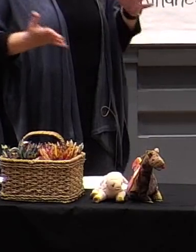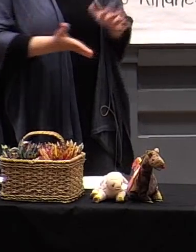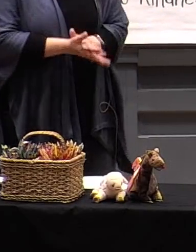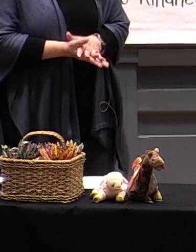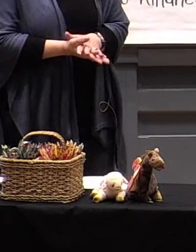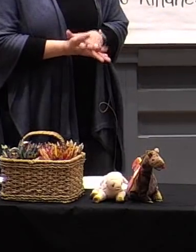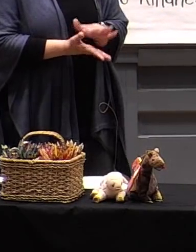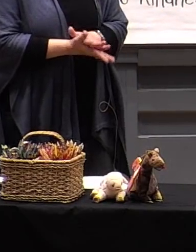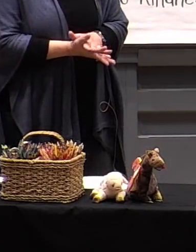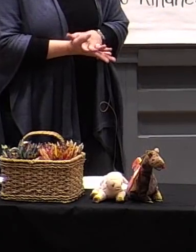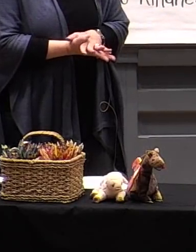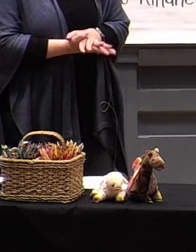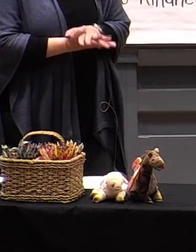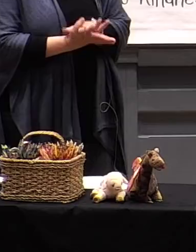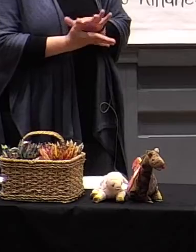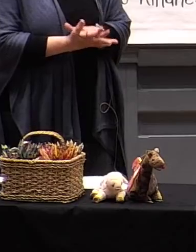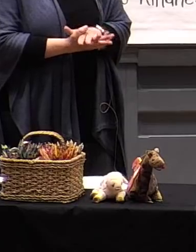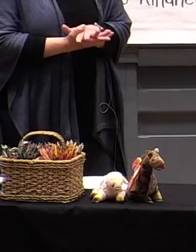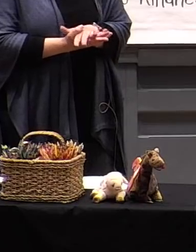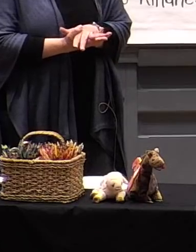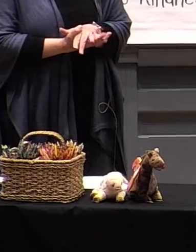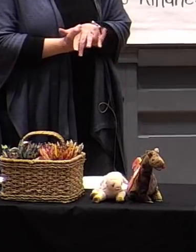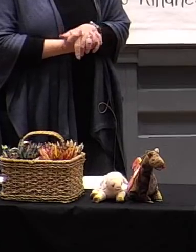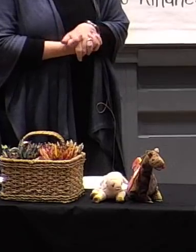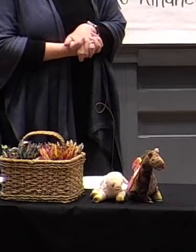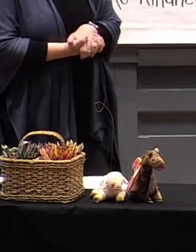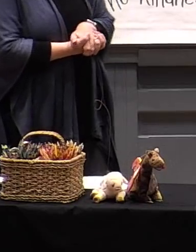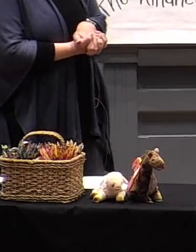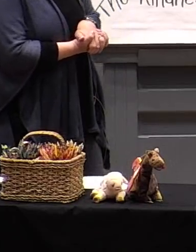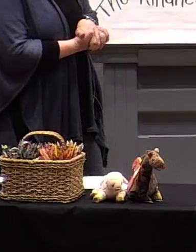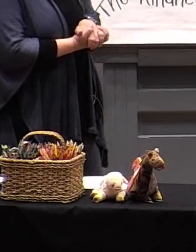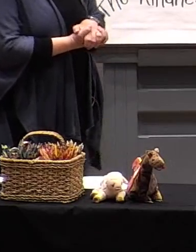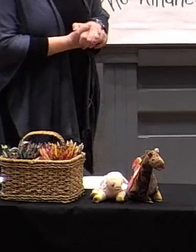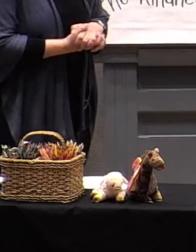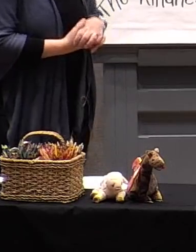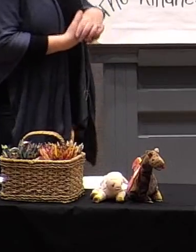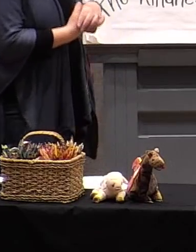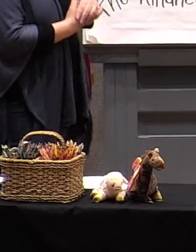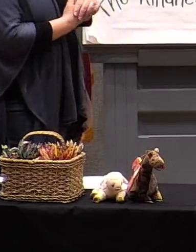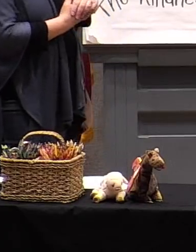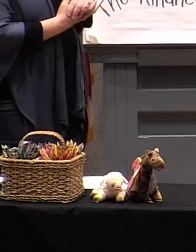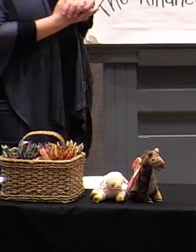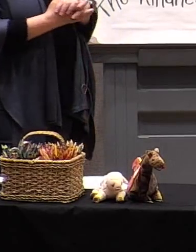So today we are going to make a kindness tree to practice noticing those acts of kindness.